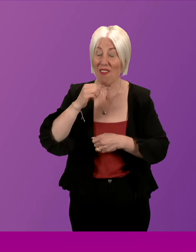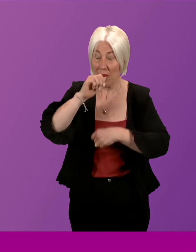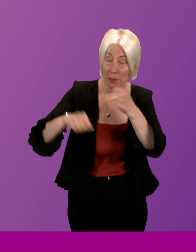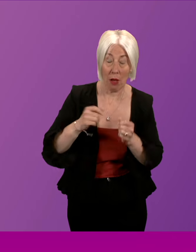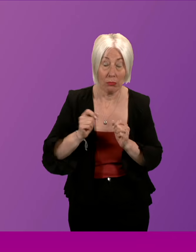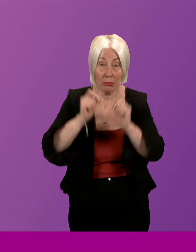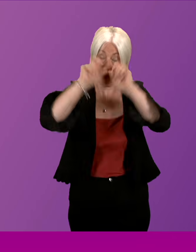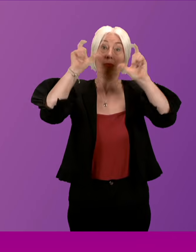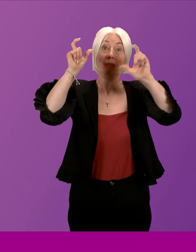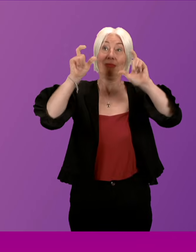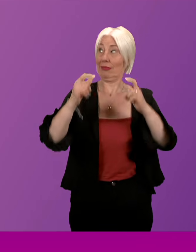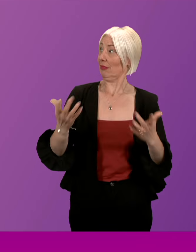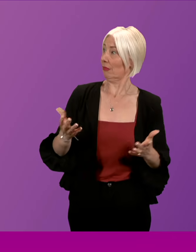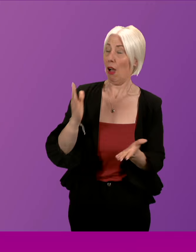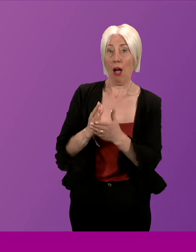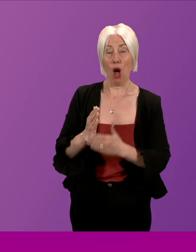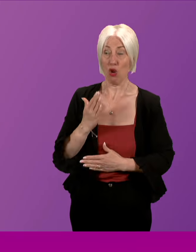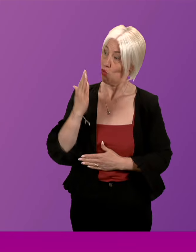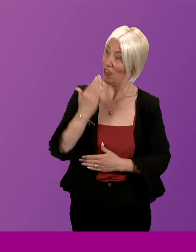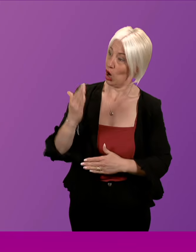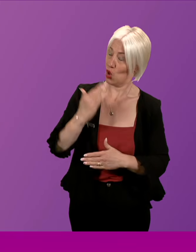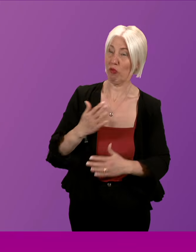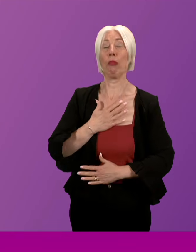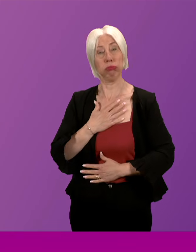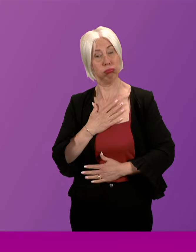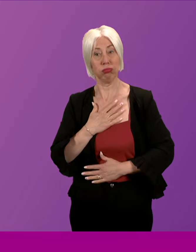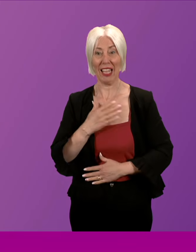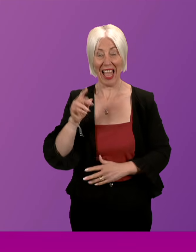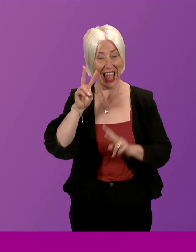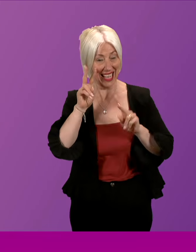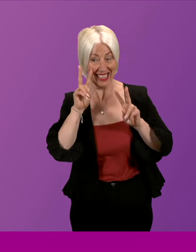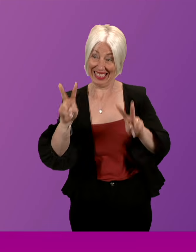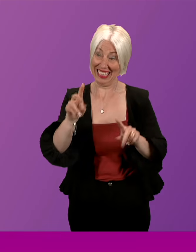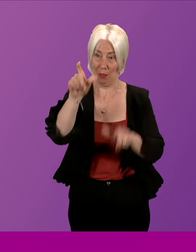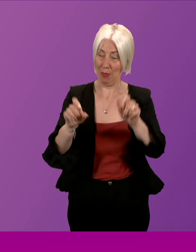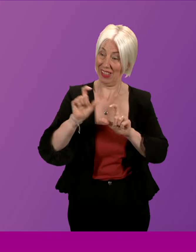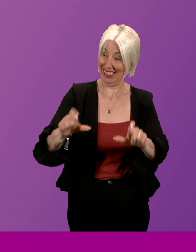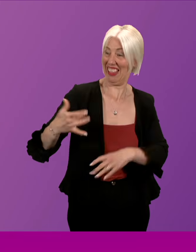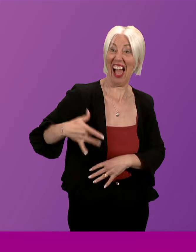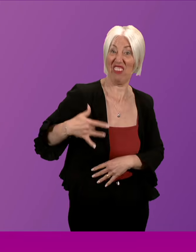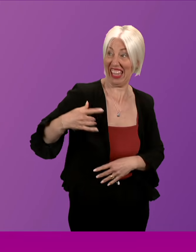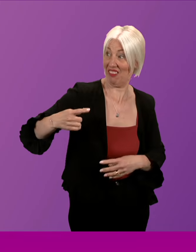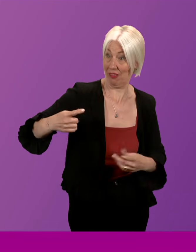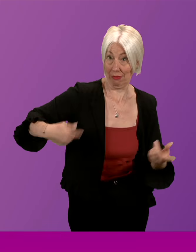Presiding Officer—how reassuring. It is good to see that there is life left in the old dogs around the chamber.